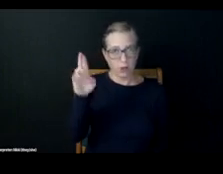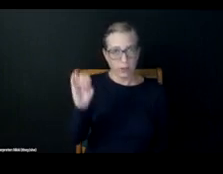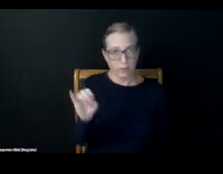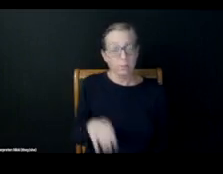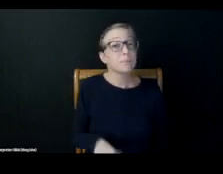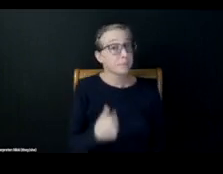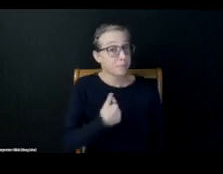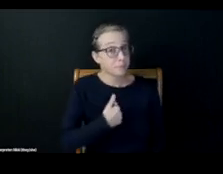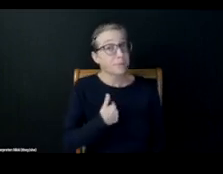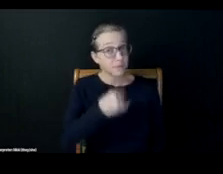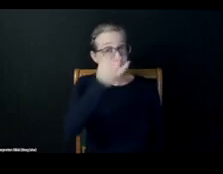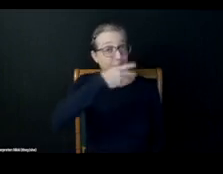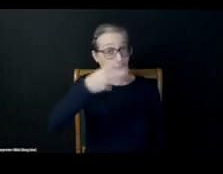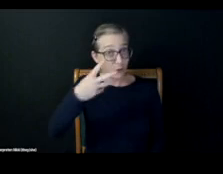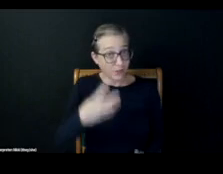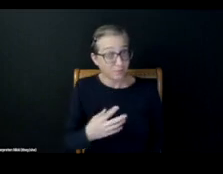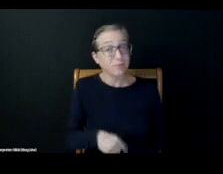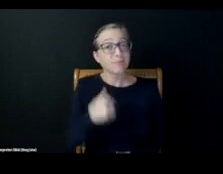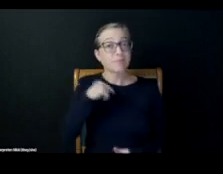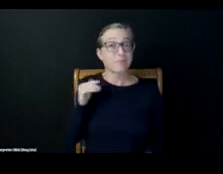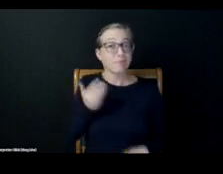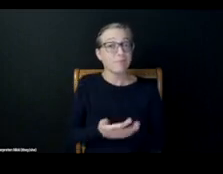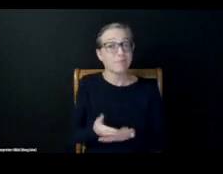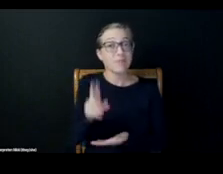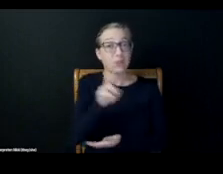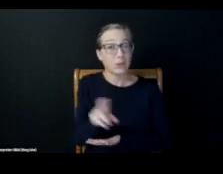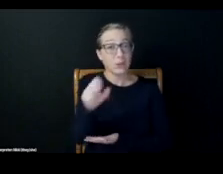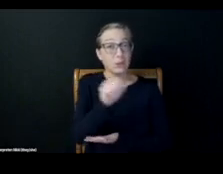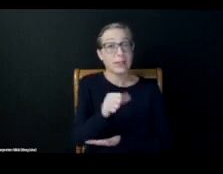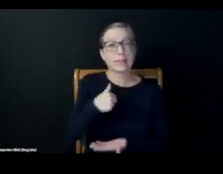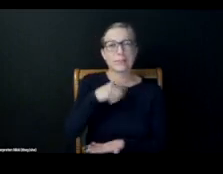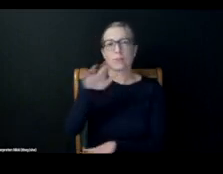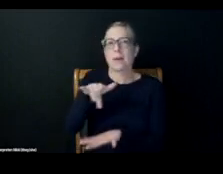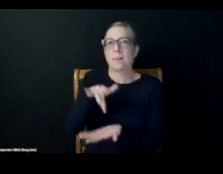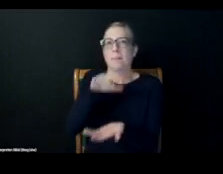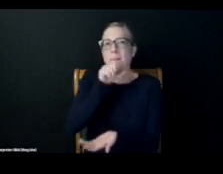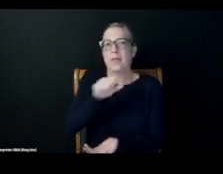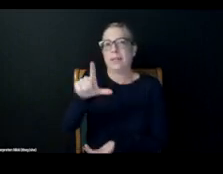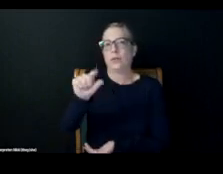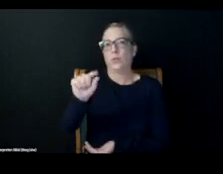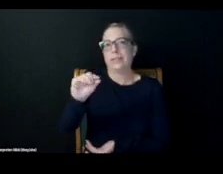I came to the US in my mid '20s for to pursue graduate studies here.